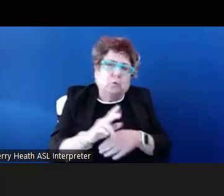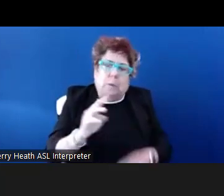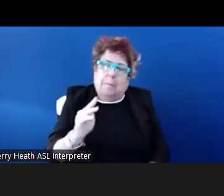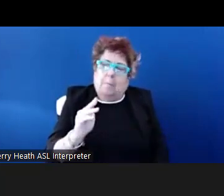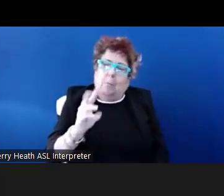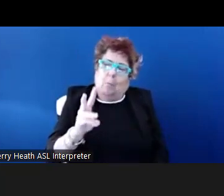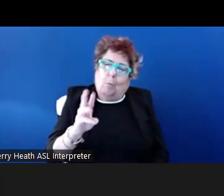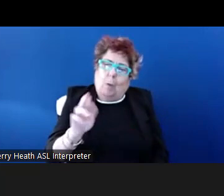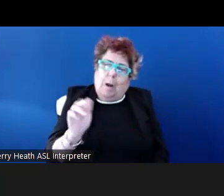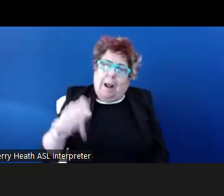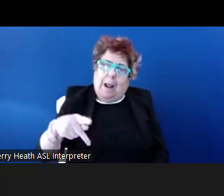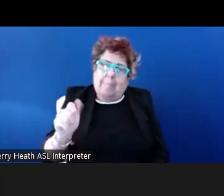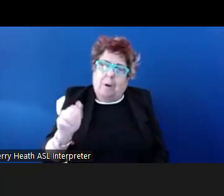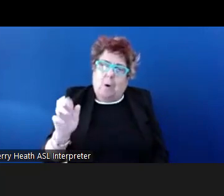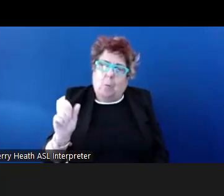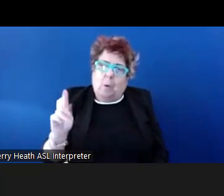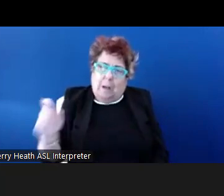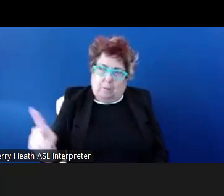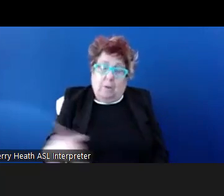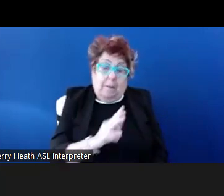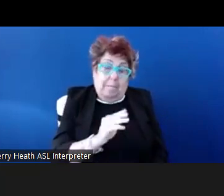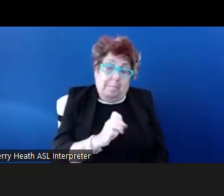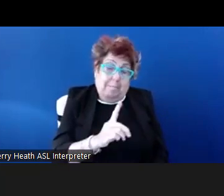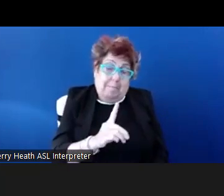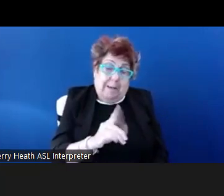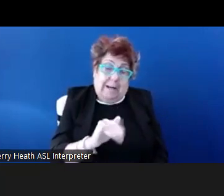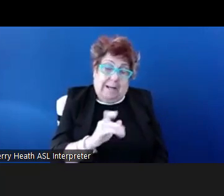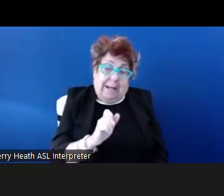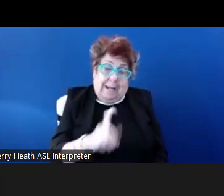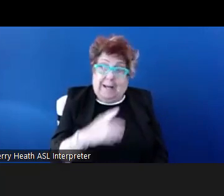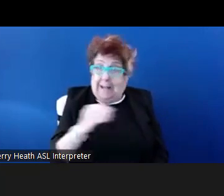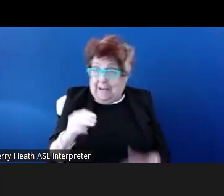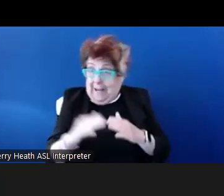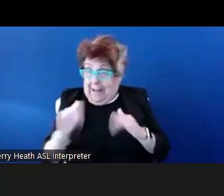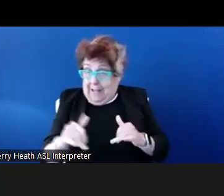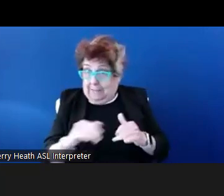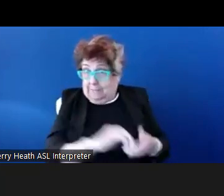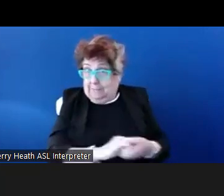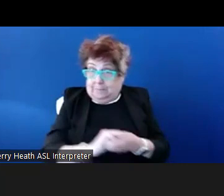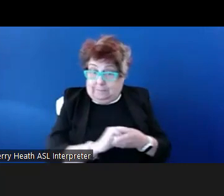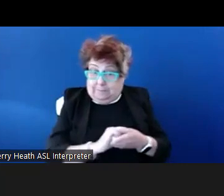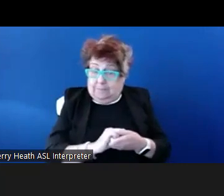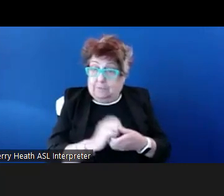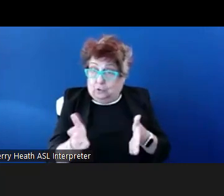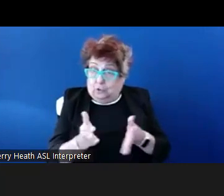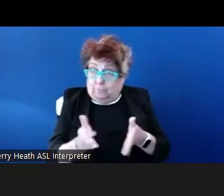with resources at HUD. On behalf of HUD and Secretary Marcia Fudd, I want to really encourage you all to apply